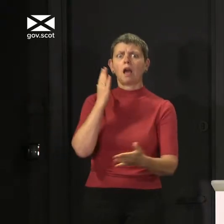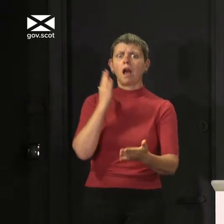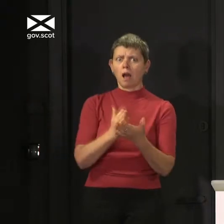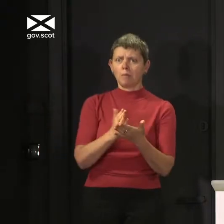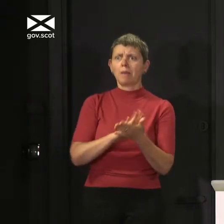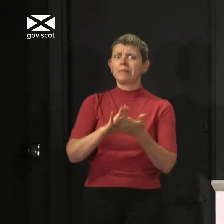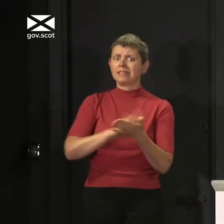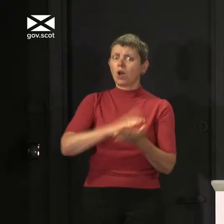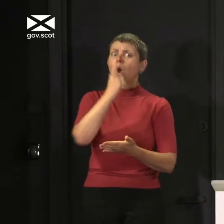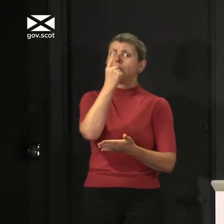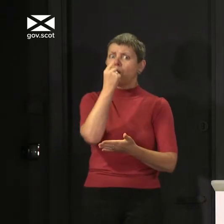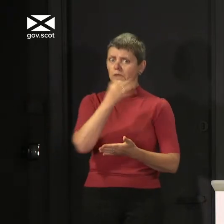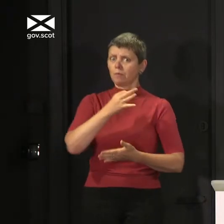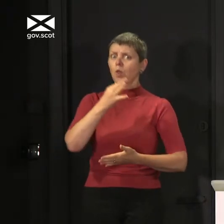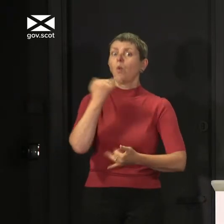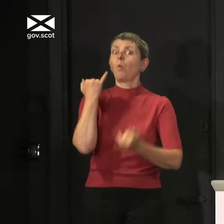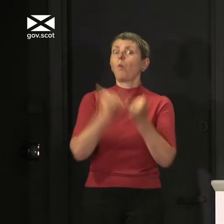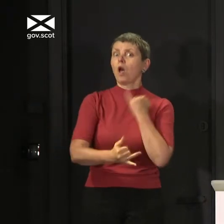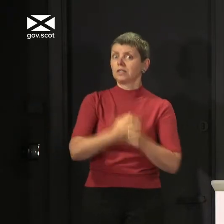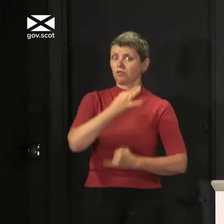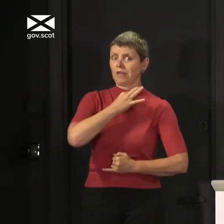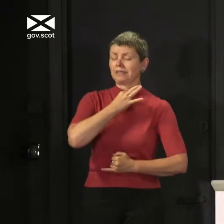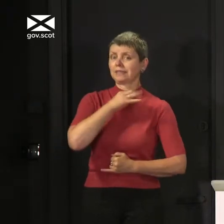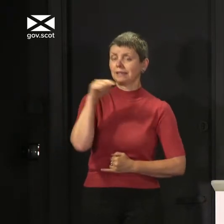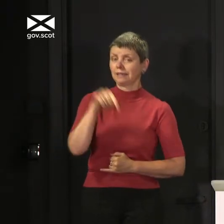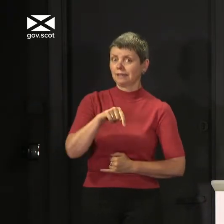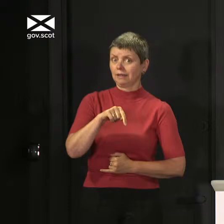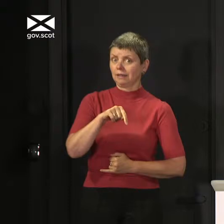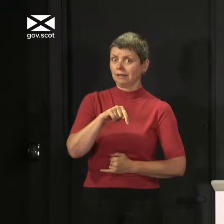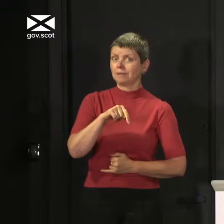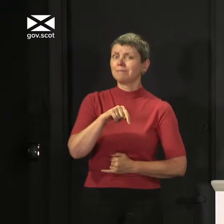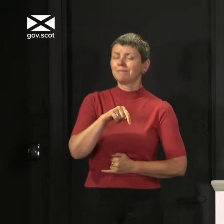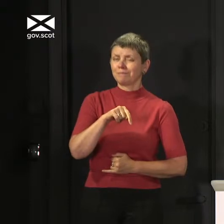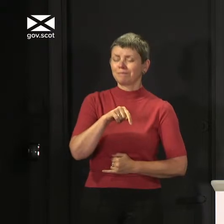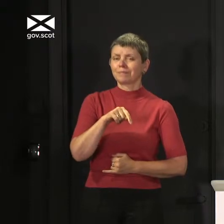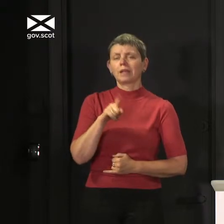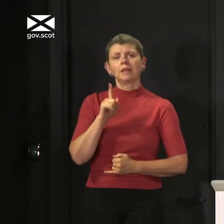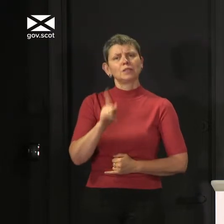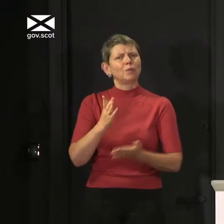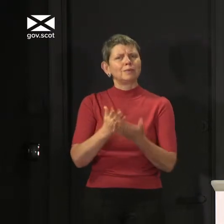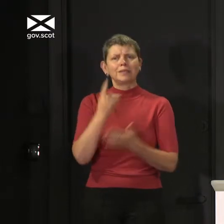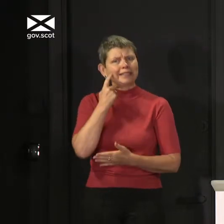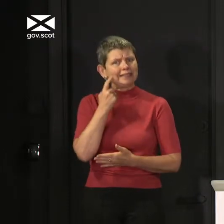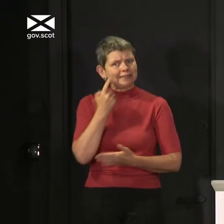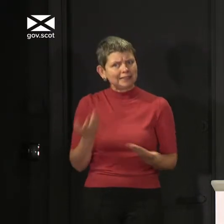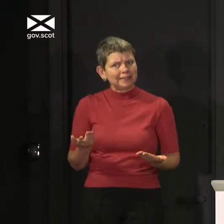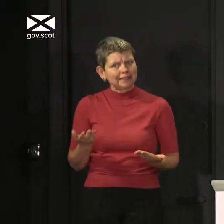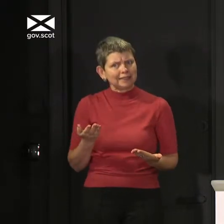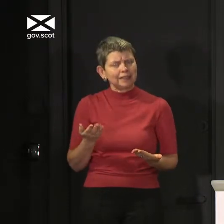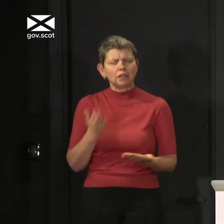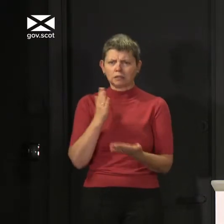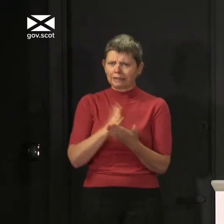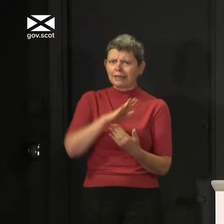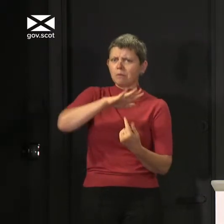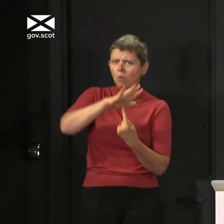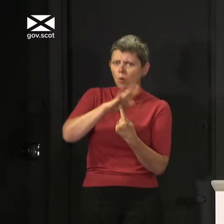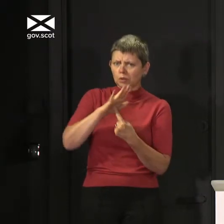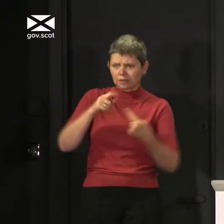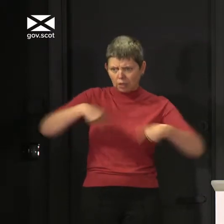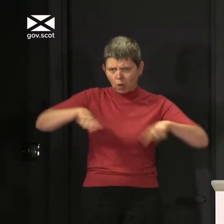Now, none of this is easy and it is really important that we make sure that we consider